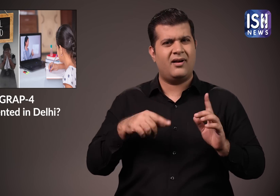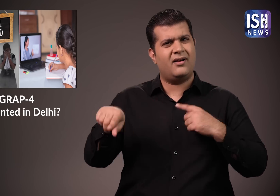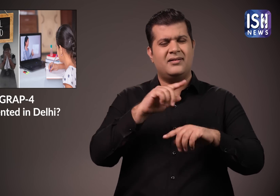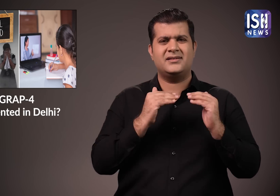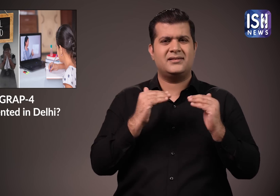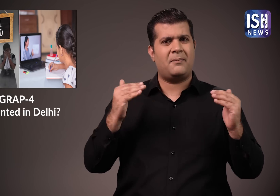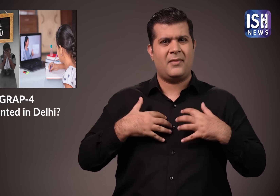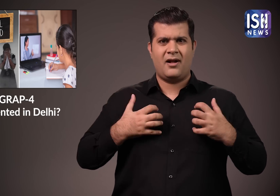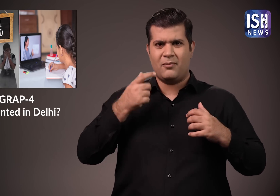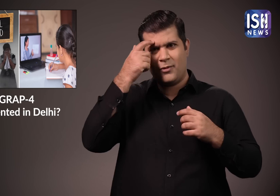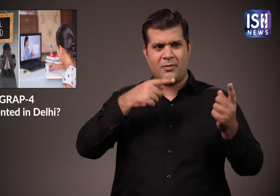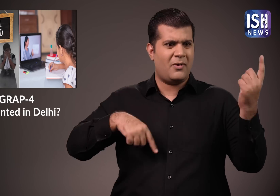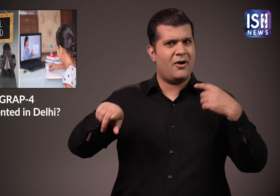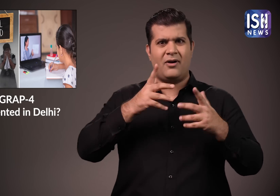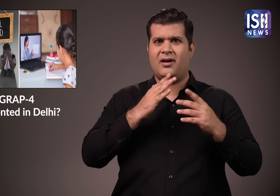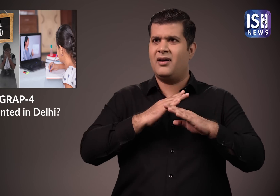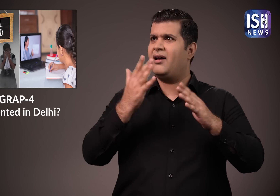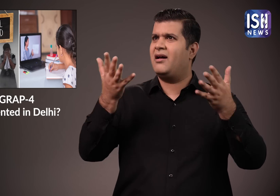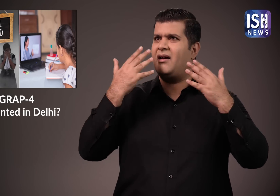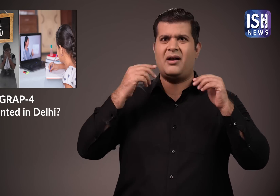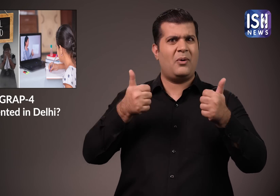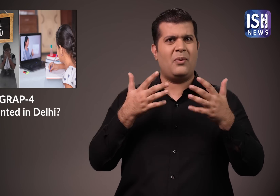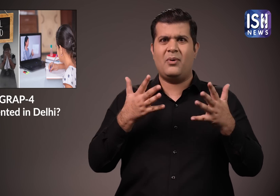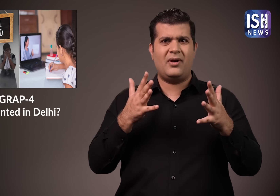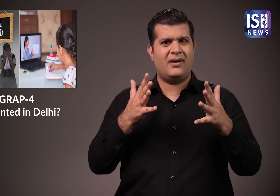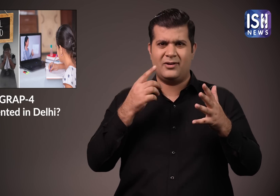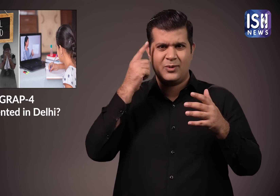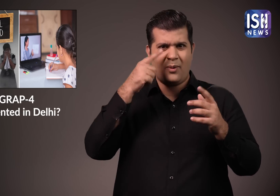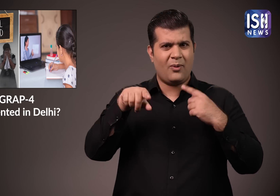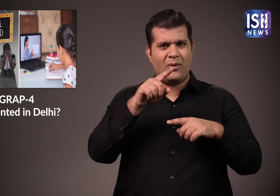They said that everyone's lungs get affected equally because of the air pollution.